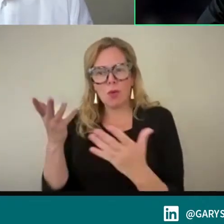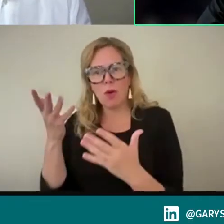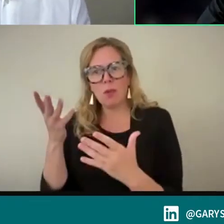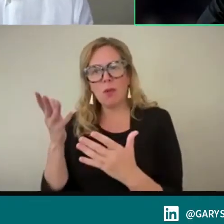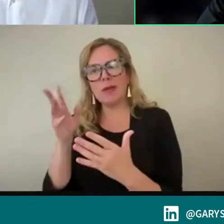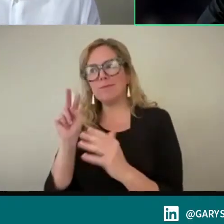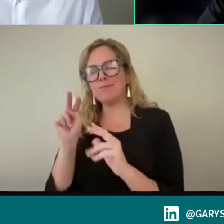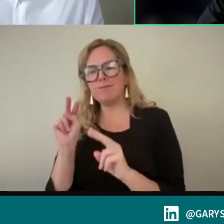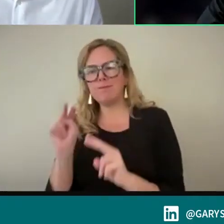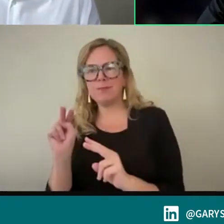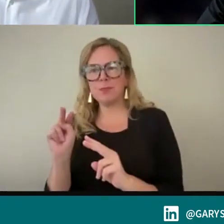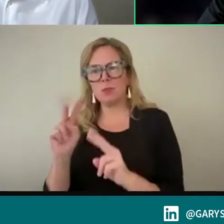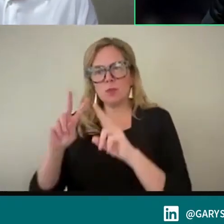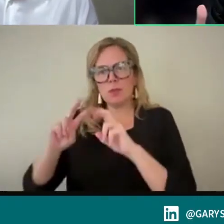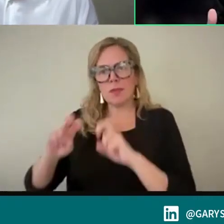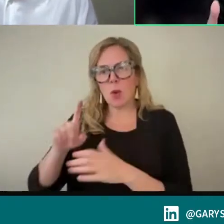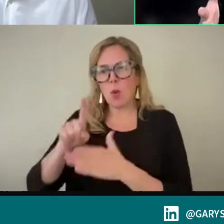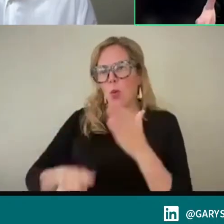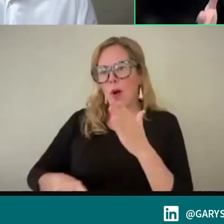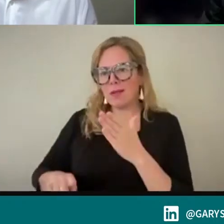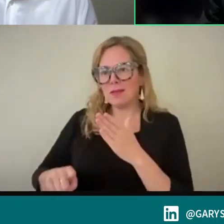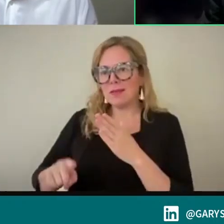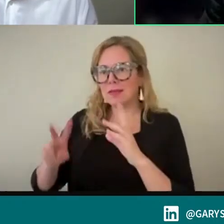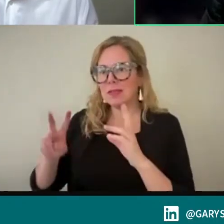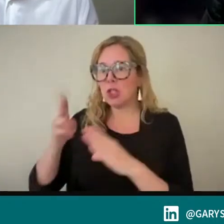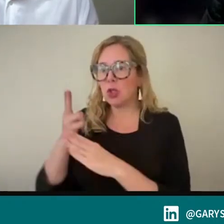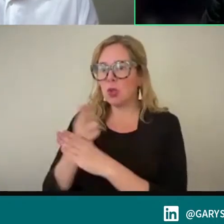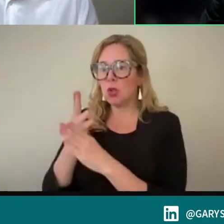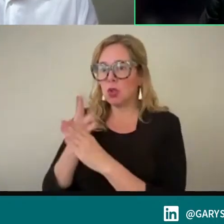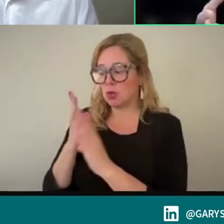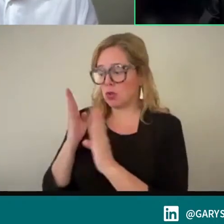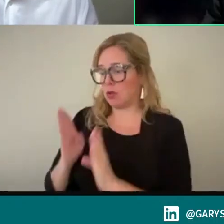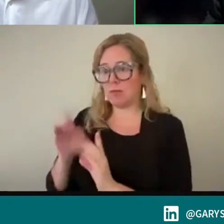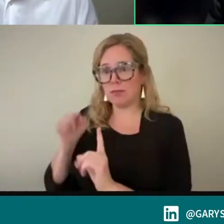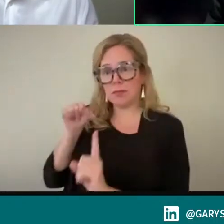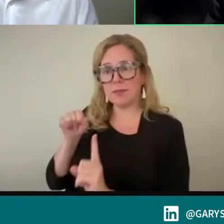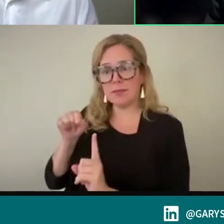experience. And, how can we help allow patients get whether it's the patient,